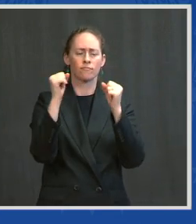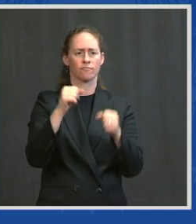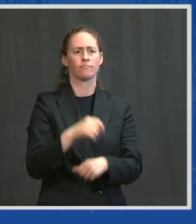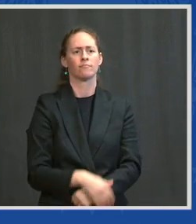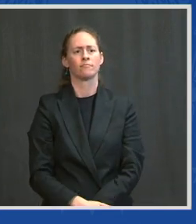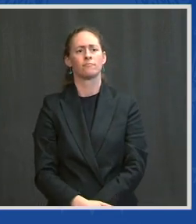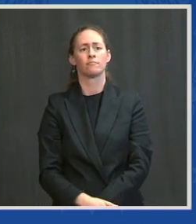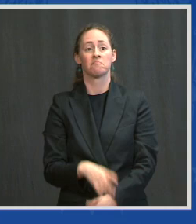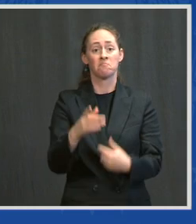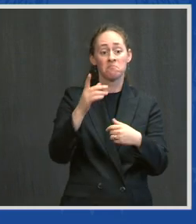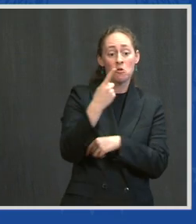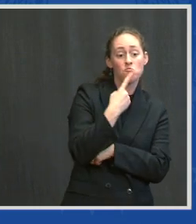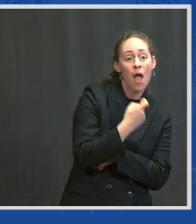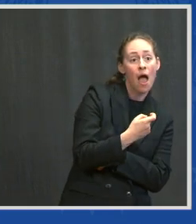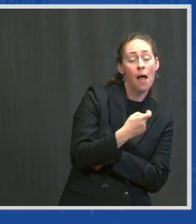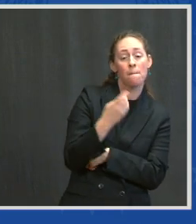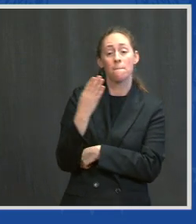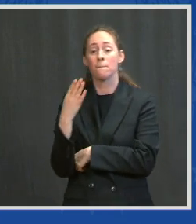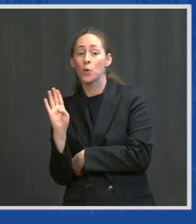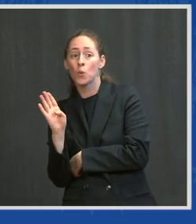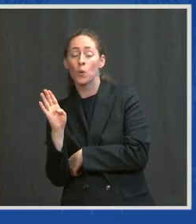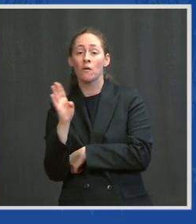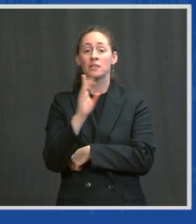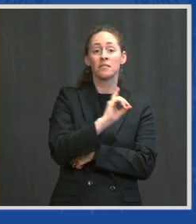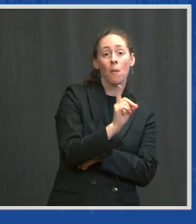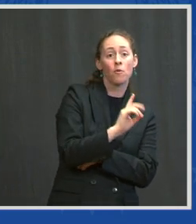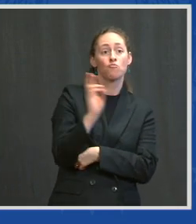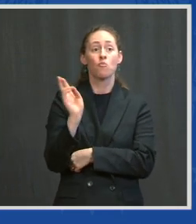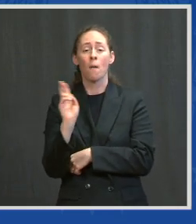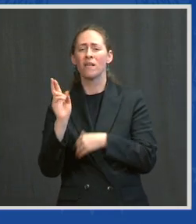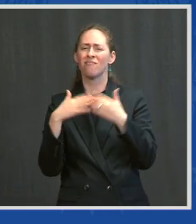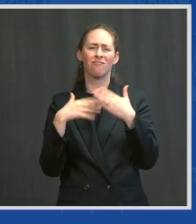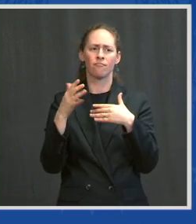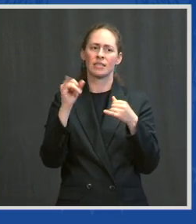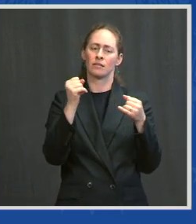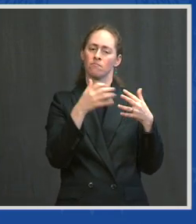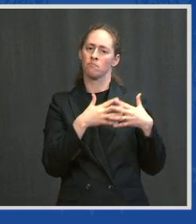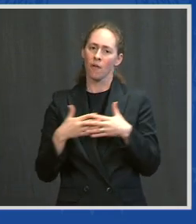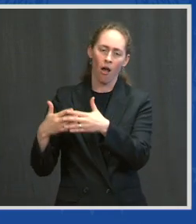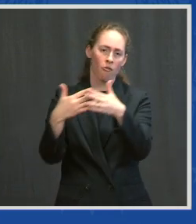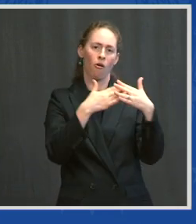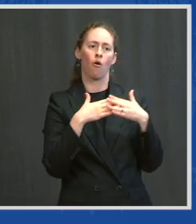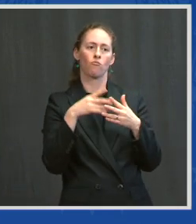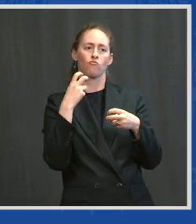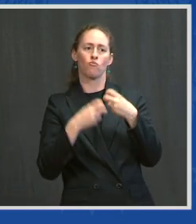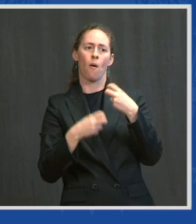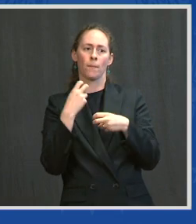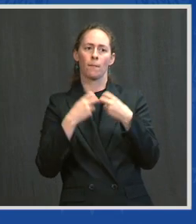it's an American issue. We're not changing the Constitution; we're enforcing it -- being reasonable.